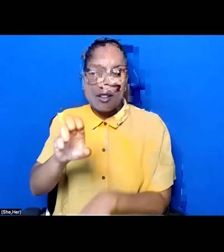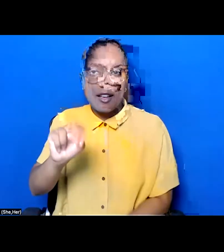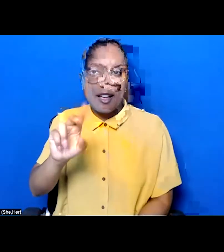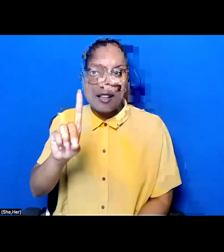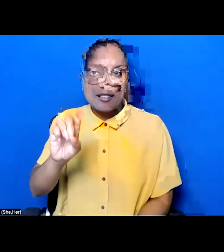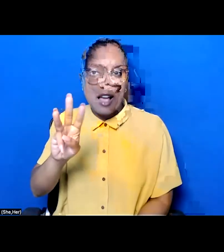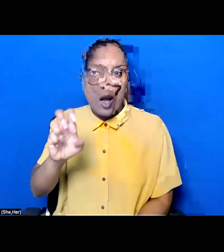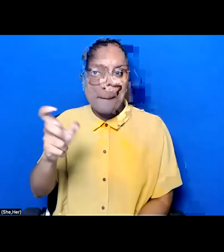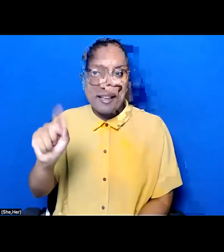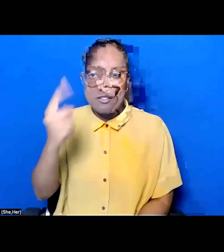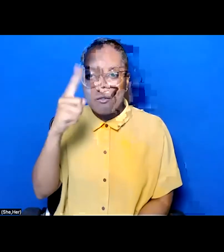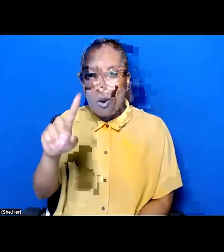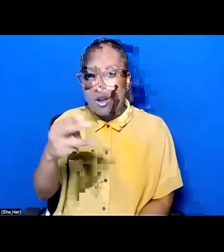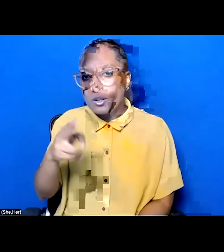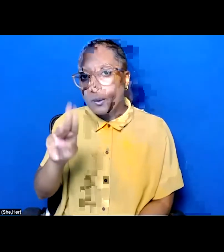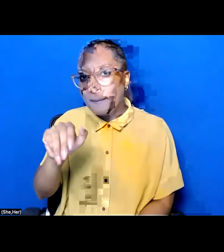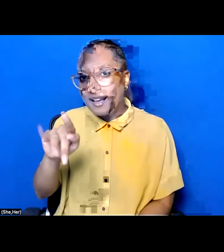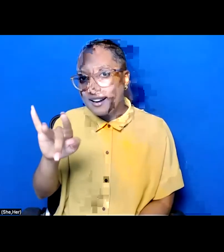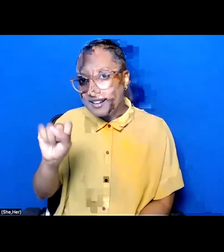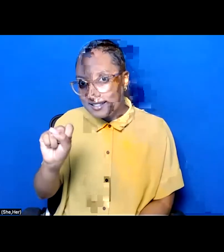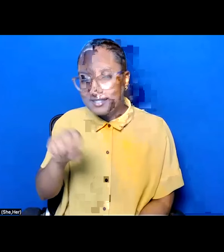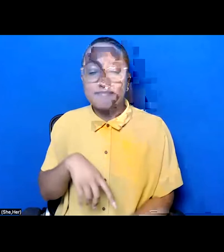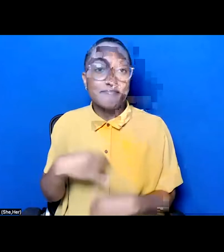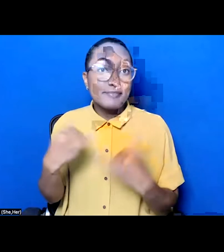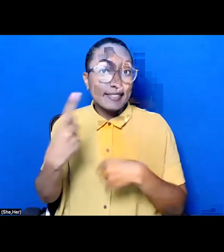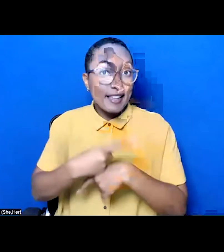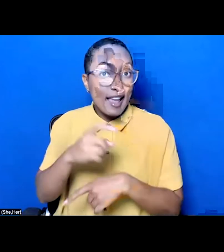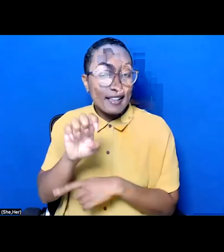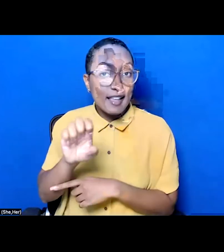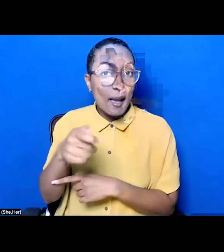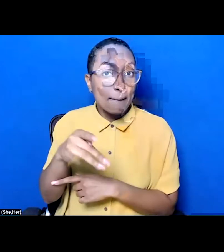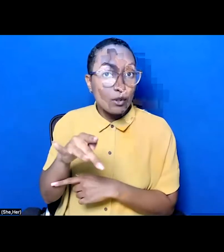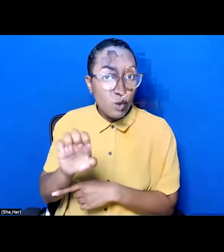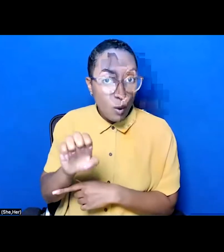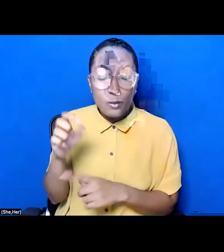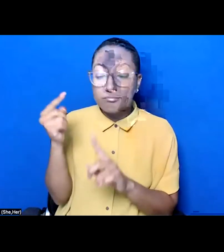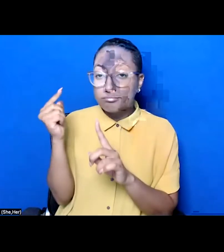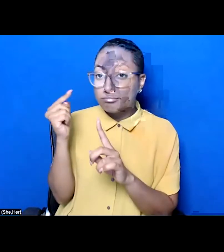In today's episode of redefining narrative we will speak- we will, we will ask hard questions